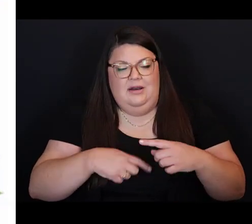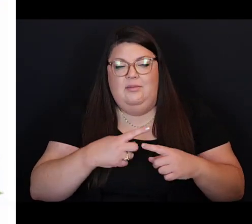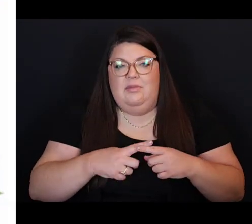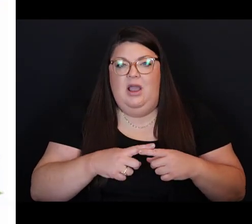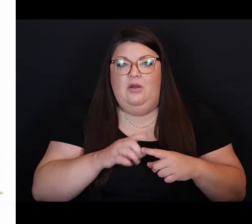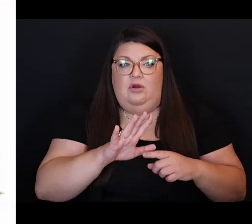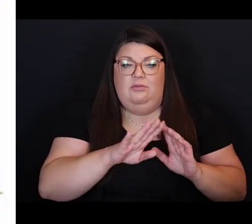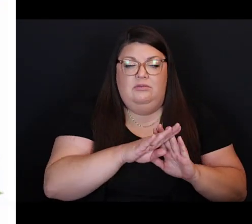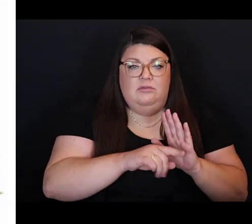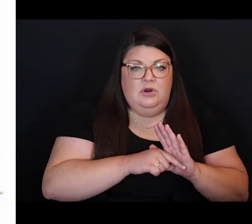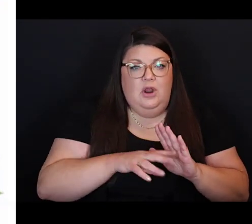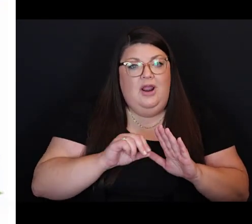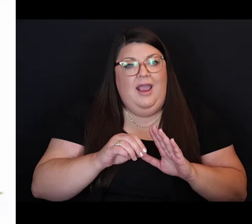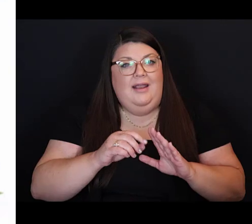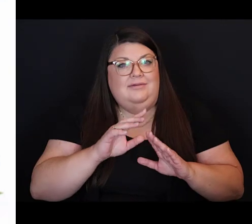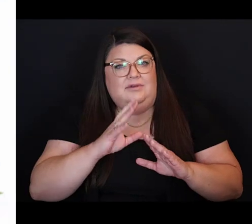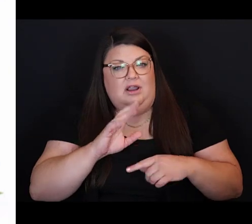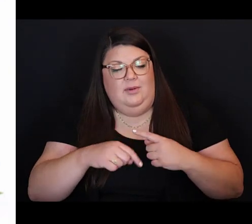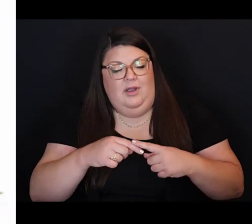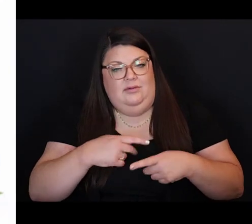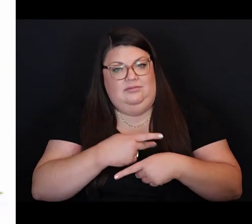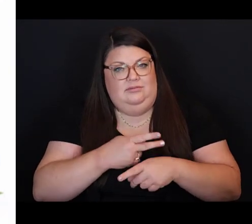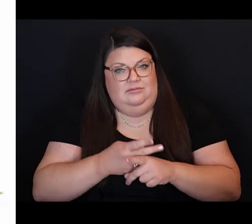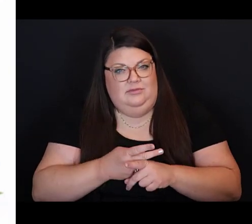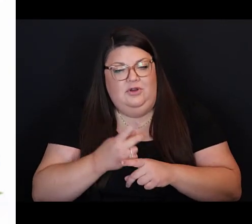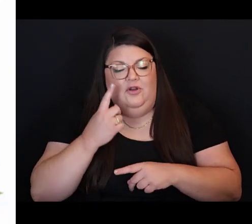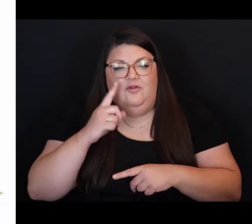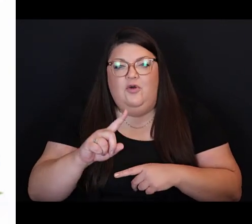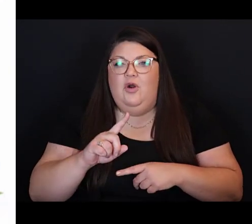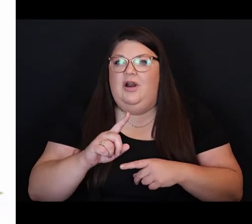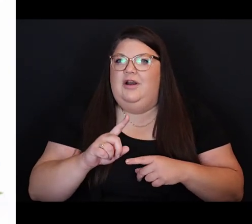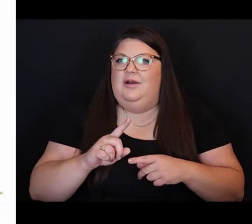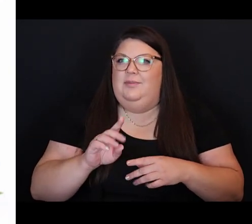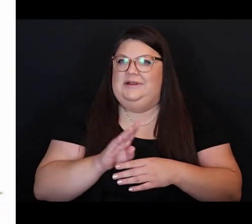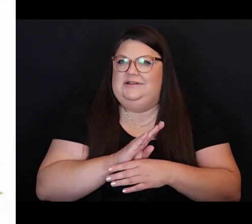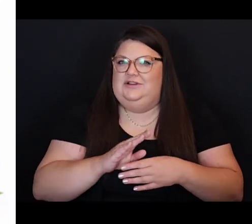from the National Center on Self-Employment, Business Ownership, and Telecommuting. Ciara, I'm